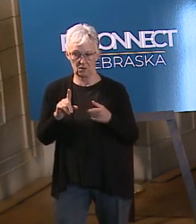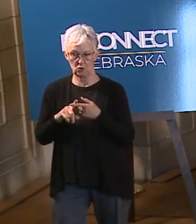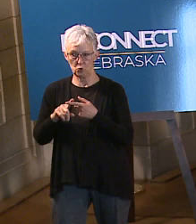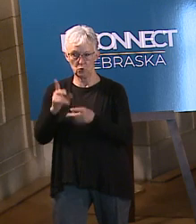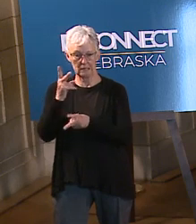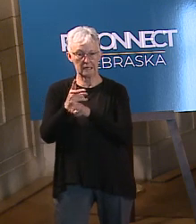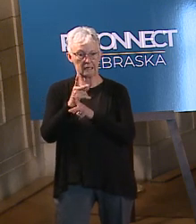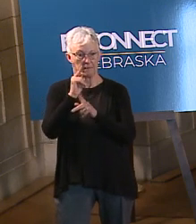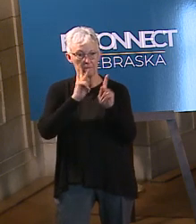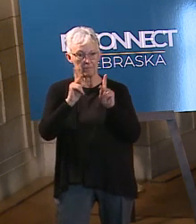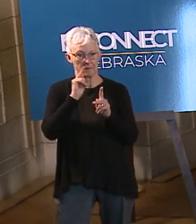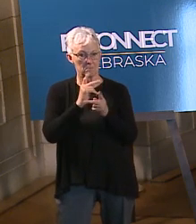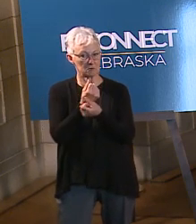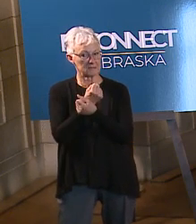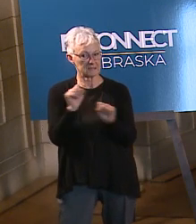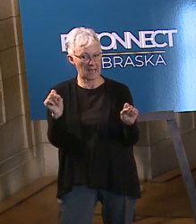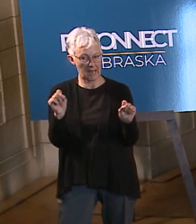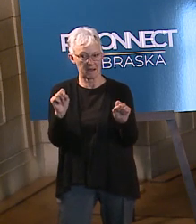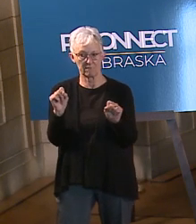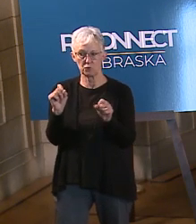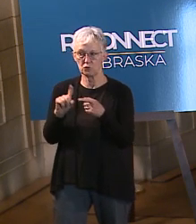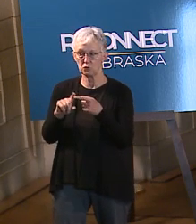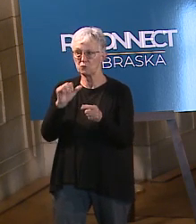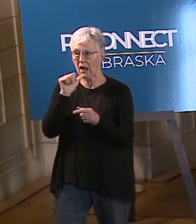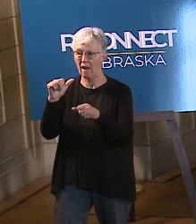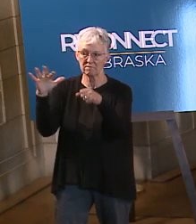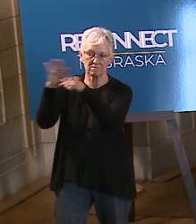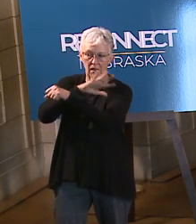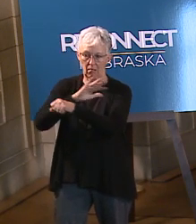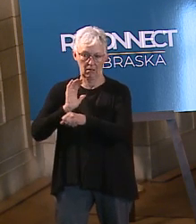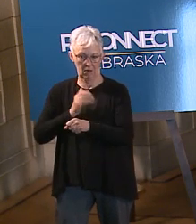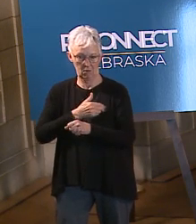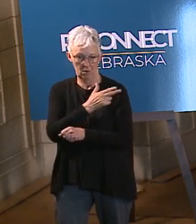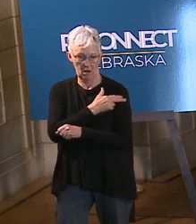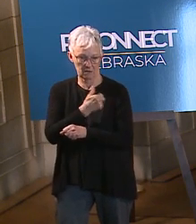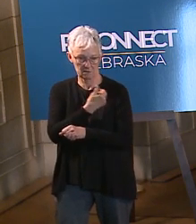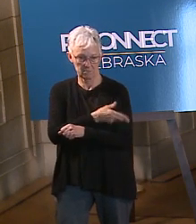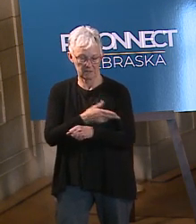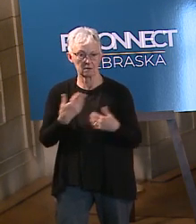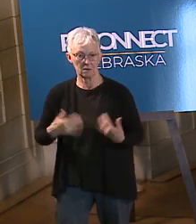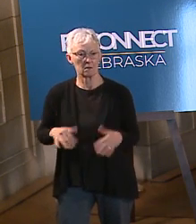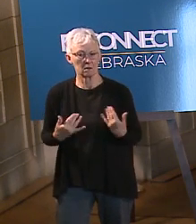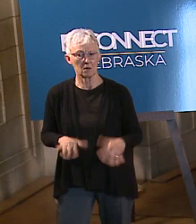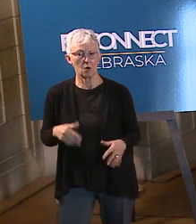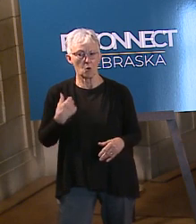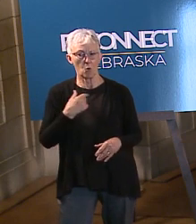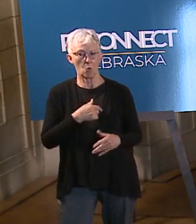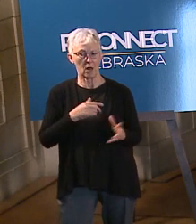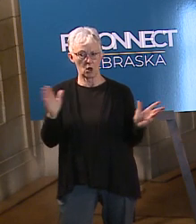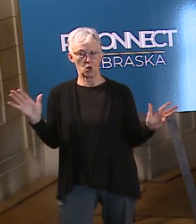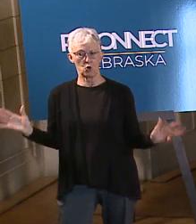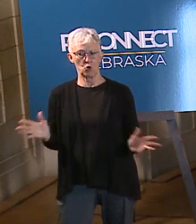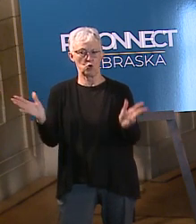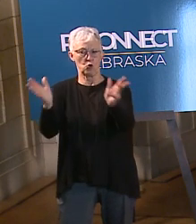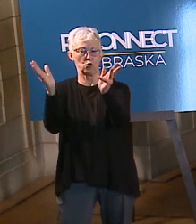VACCINATED, BUT THE THINGS THAT WE DID TO PRESERVE OUR HOSPITAL CAPACITY ARE NOT NECESSARY ANYMORE.